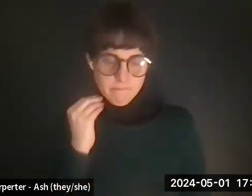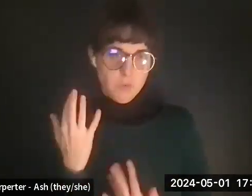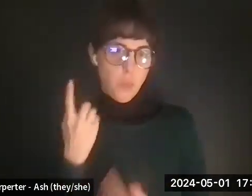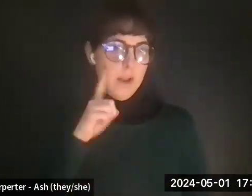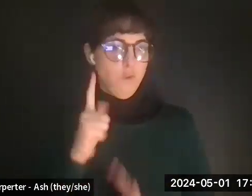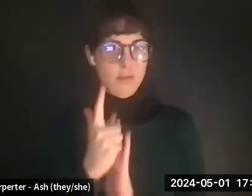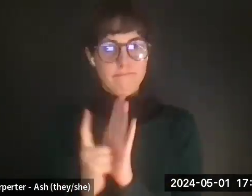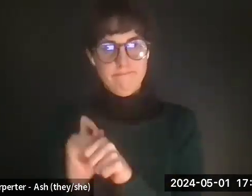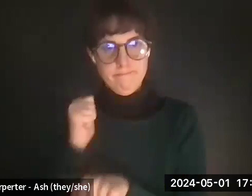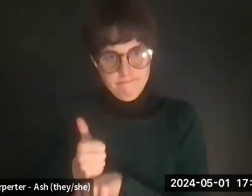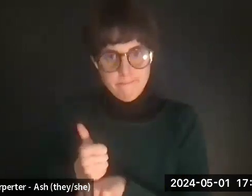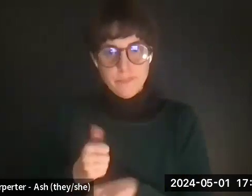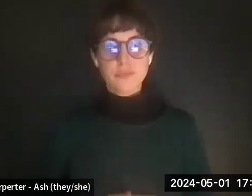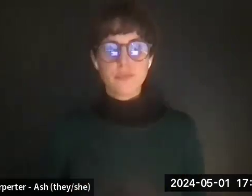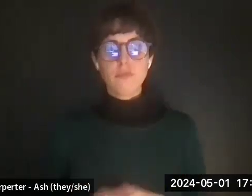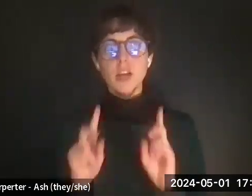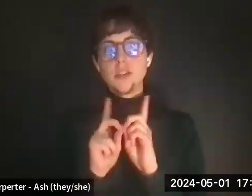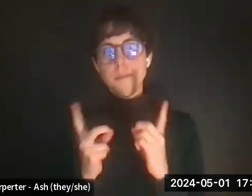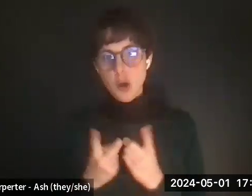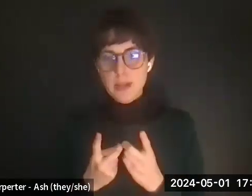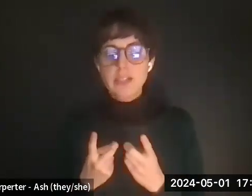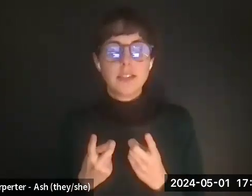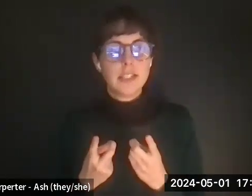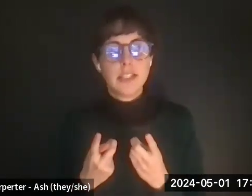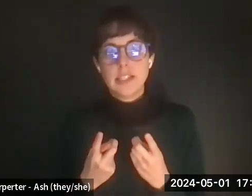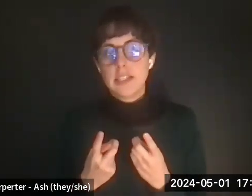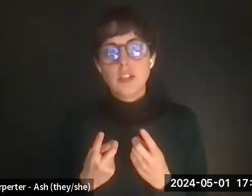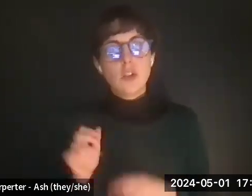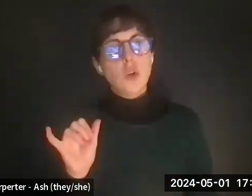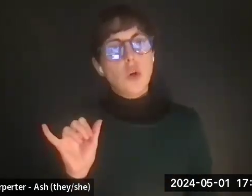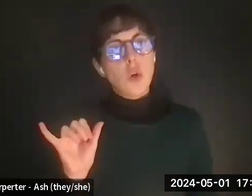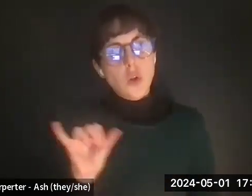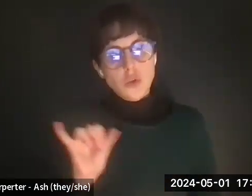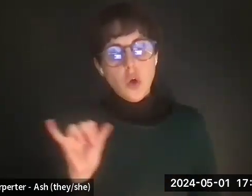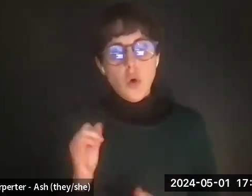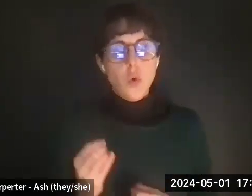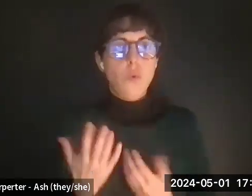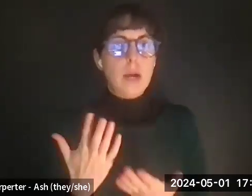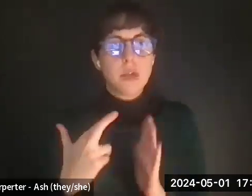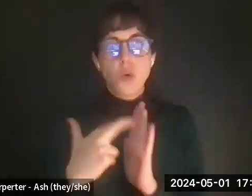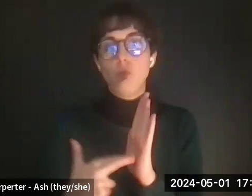The department also made a number of recommendations for rule changes in 2023. Recommendations section six